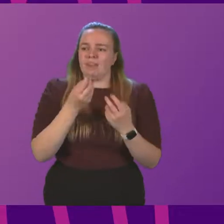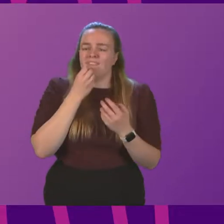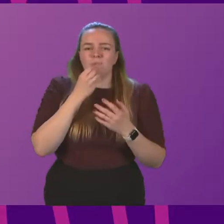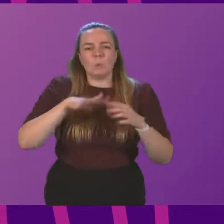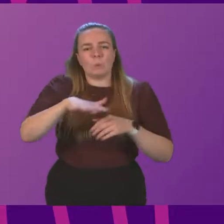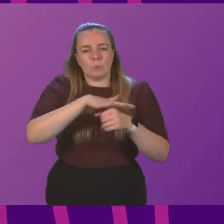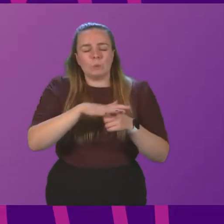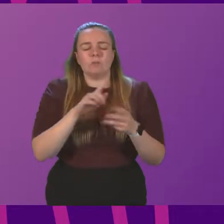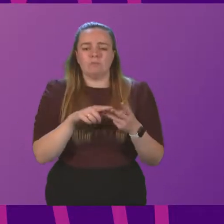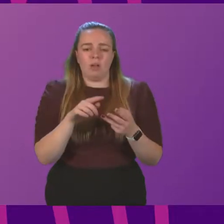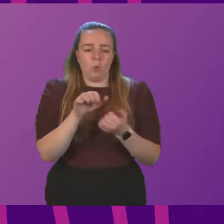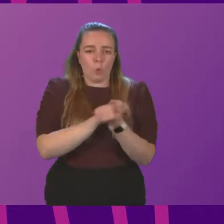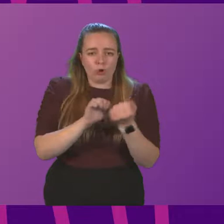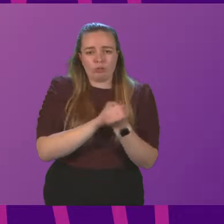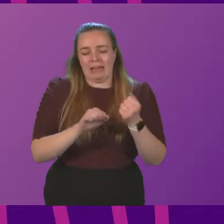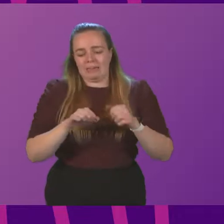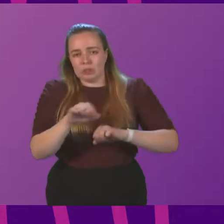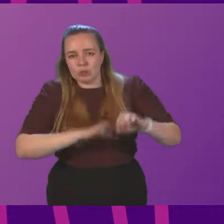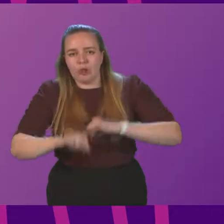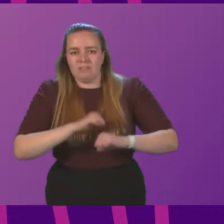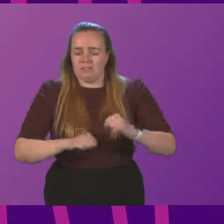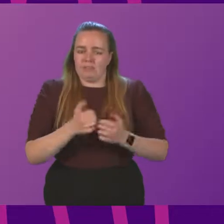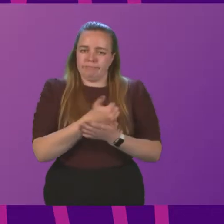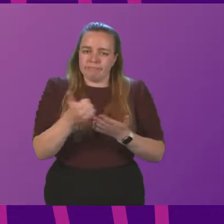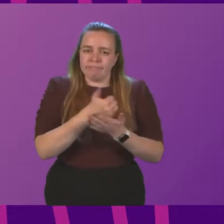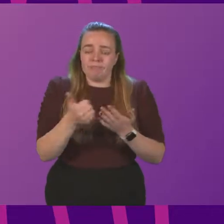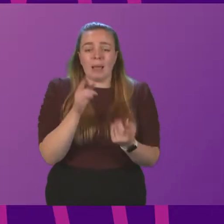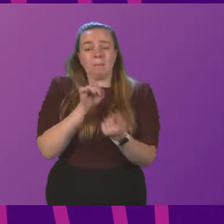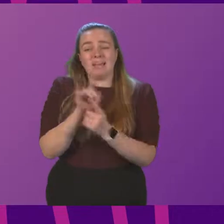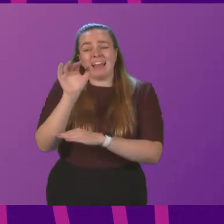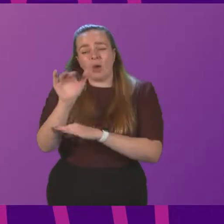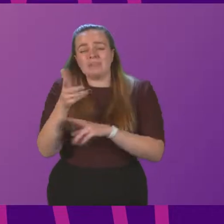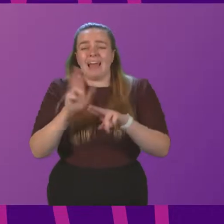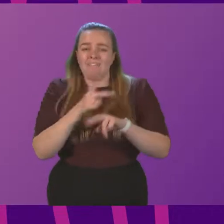Wash hands and surfaces thoroughly. Meet outdoors if you can. I know that that will be increasingly